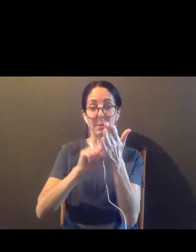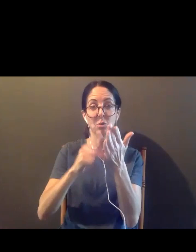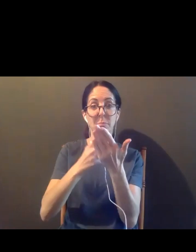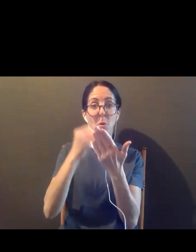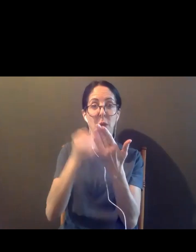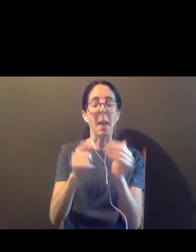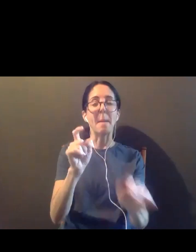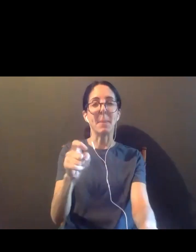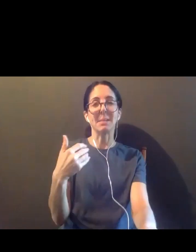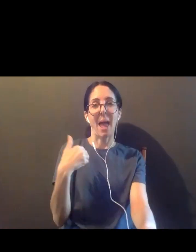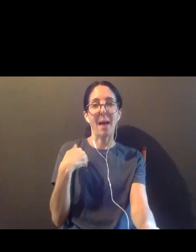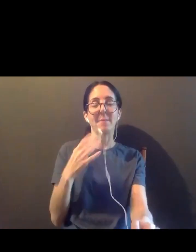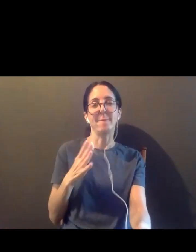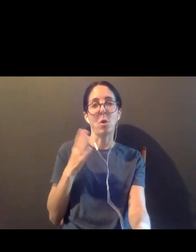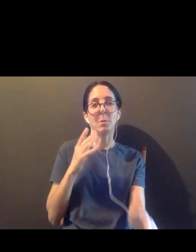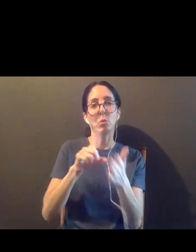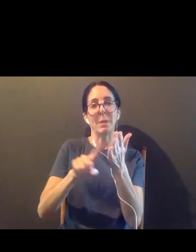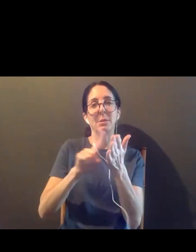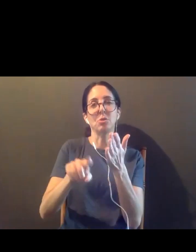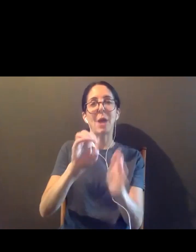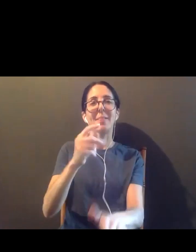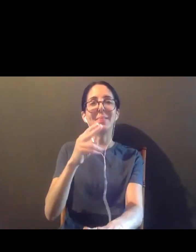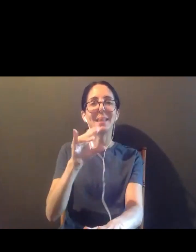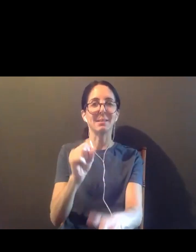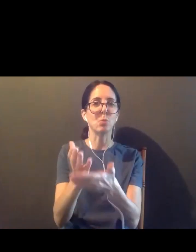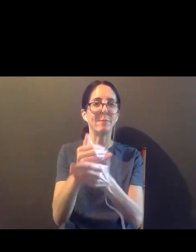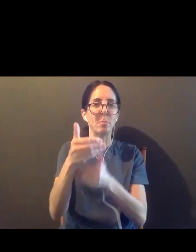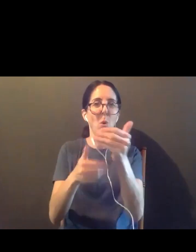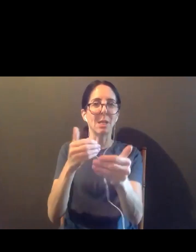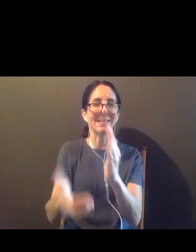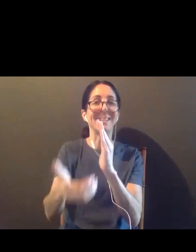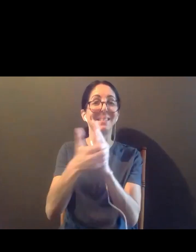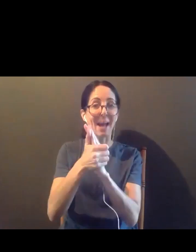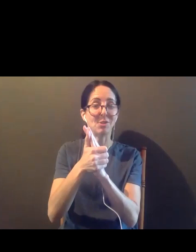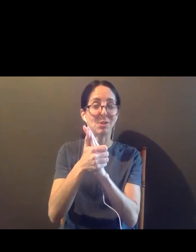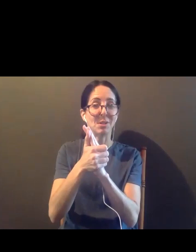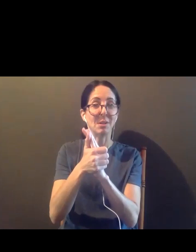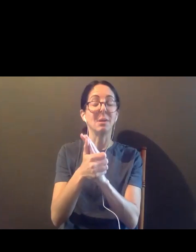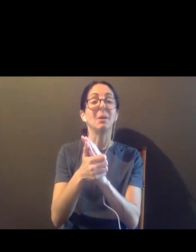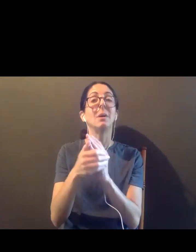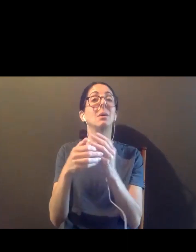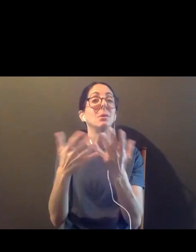research ethics review process attached to it and that we provide families with an information